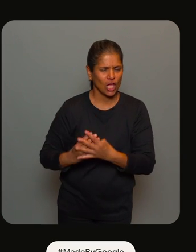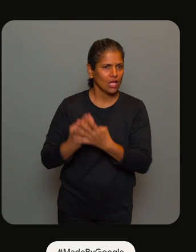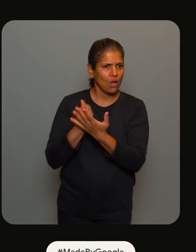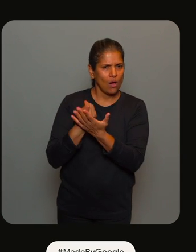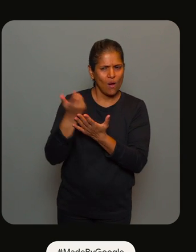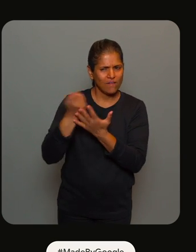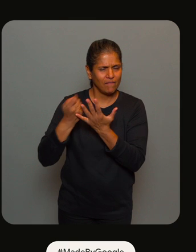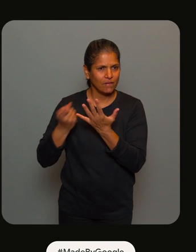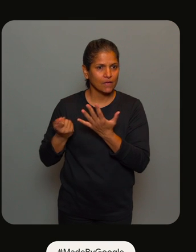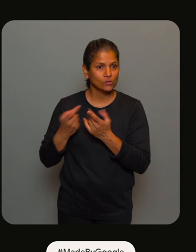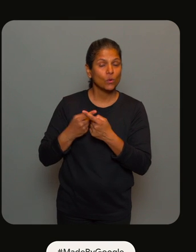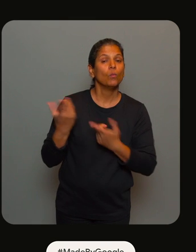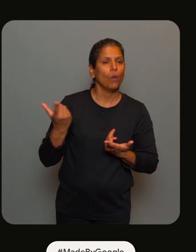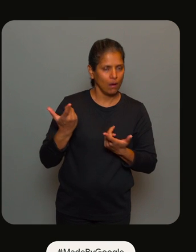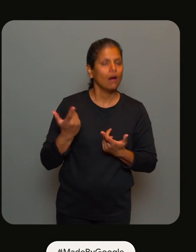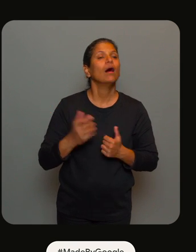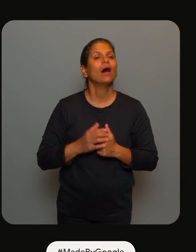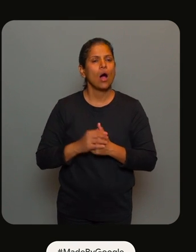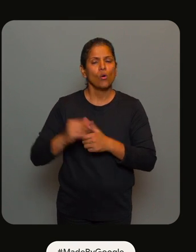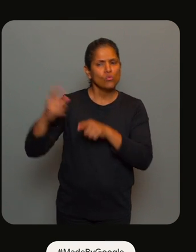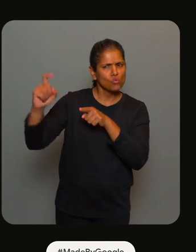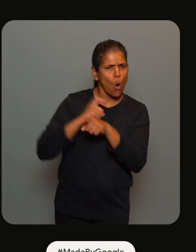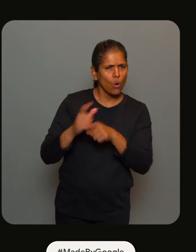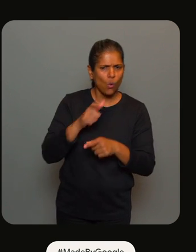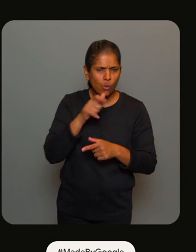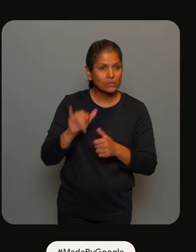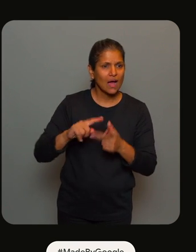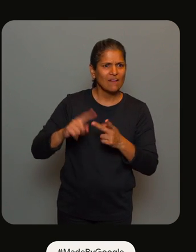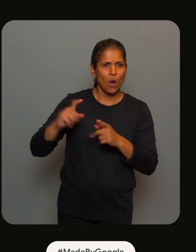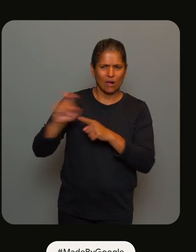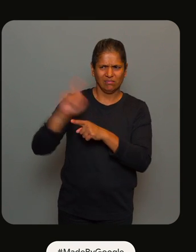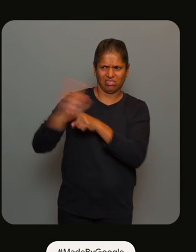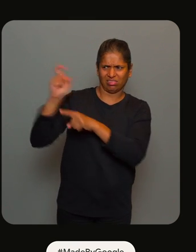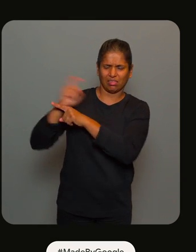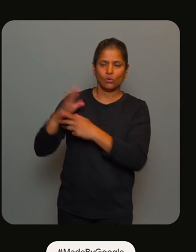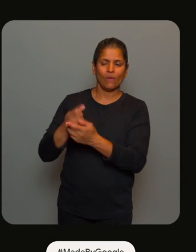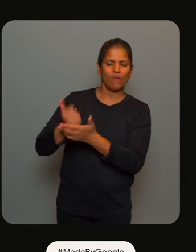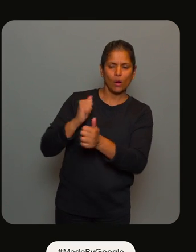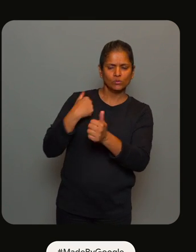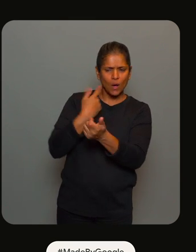calls to avoiding them. Like Call Screen, which automatically answers unknown